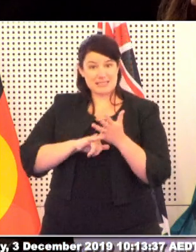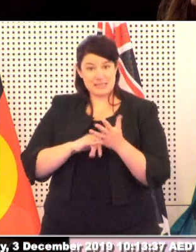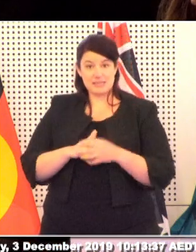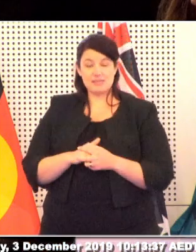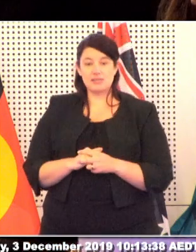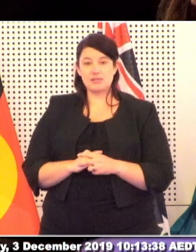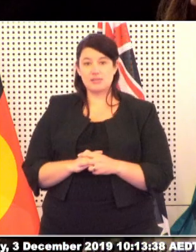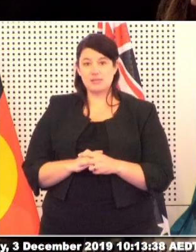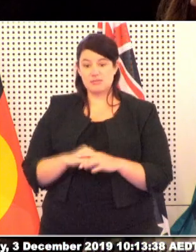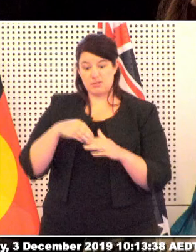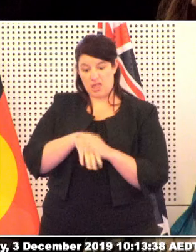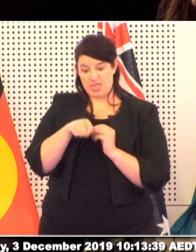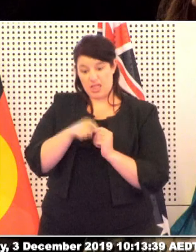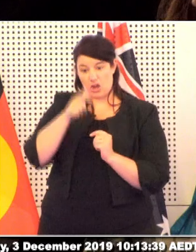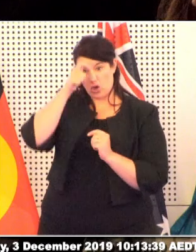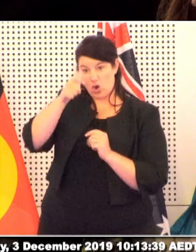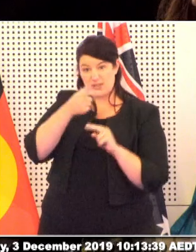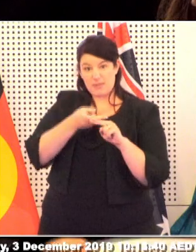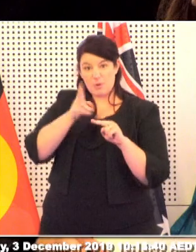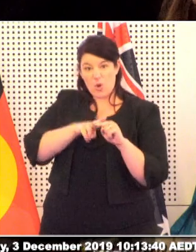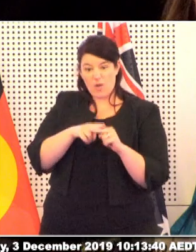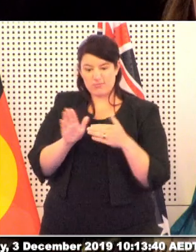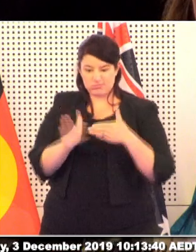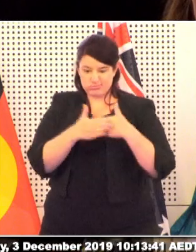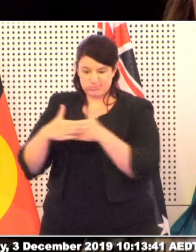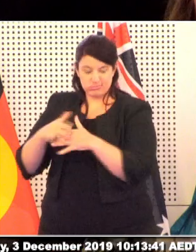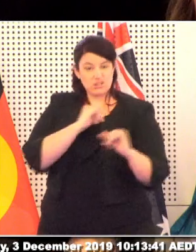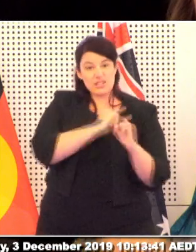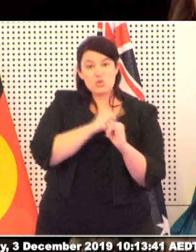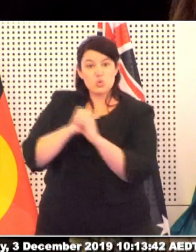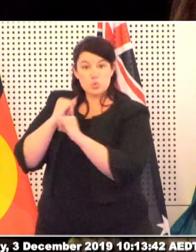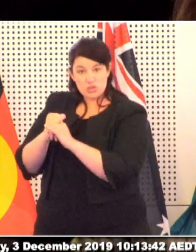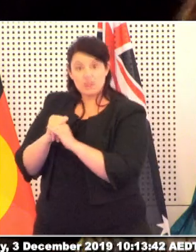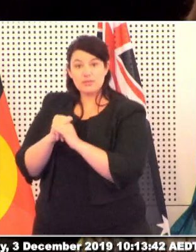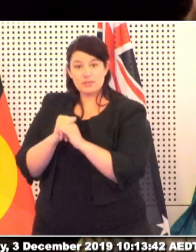Implicit in that concept of deinstitutionalisation is an institution.